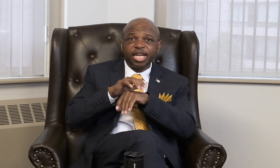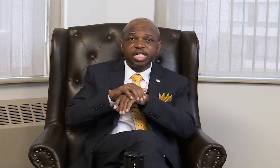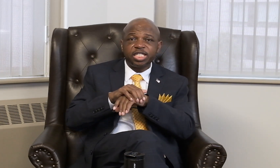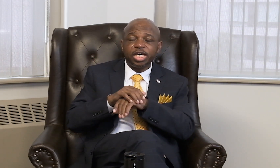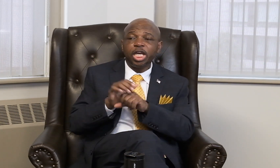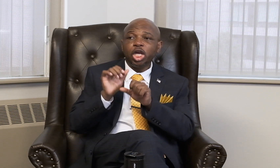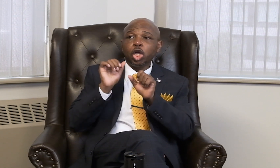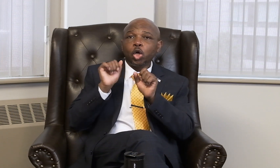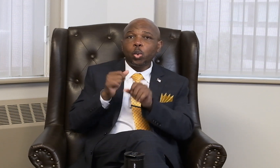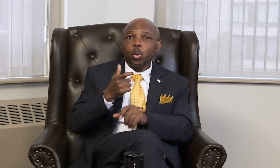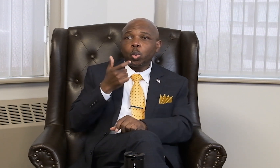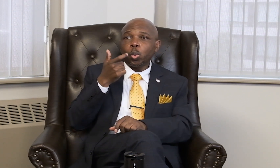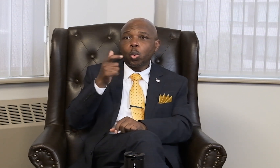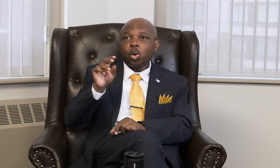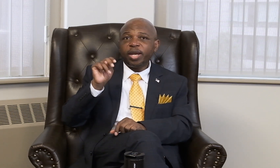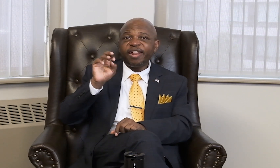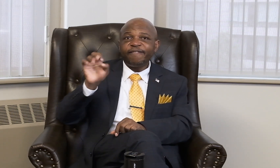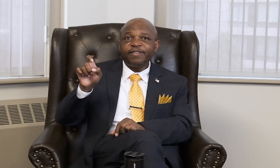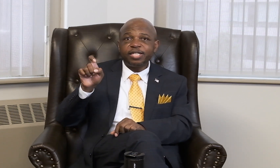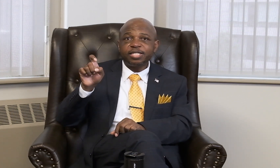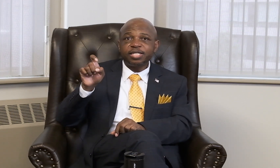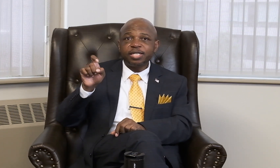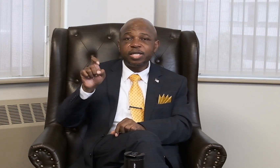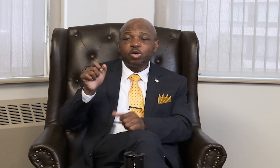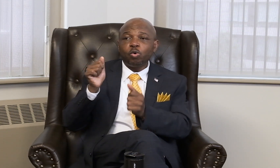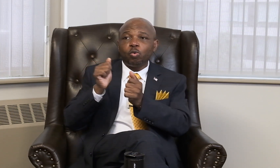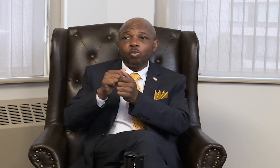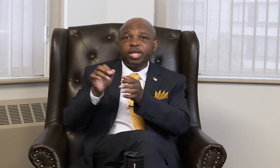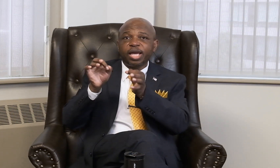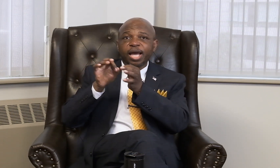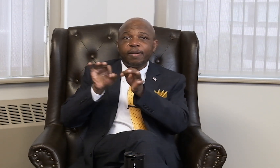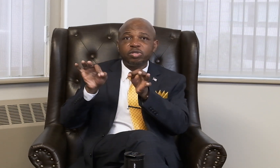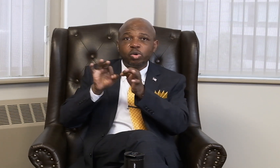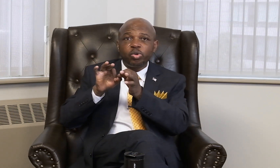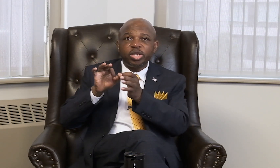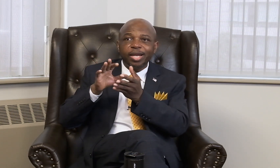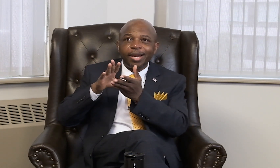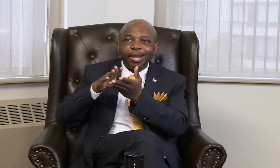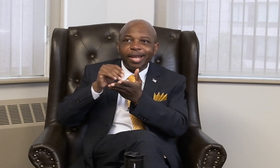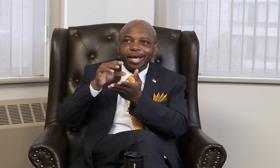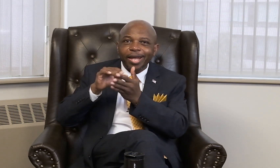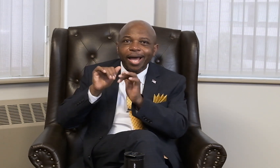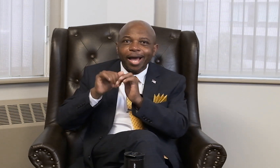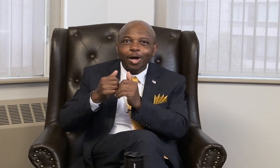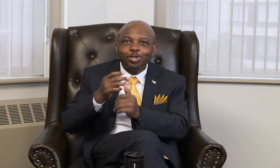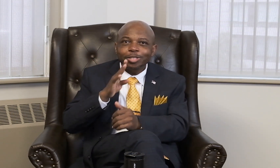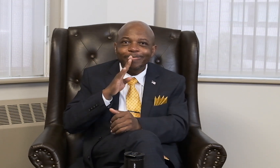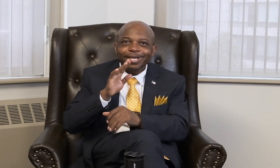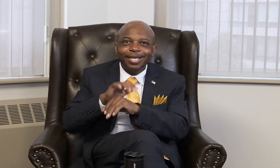English; as for when they’re watching television, they have the opportunity to learn English by